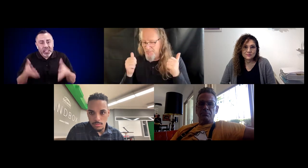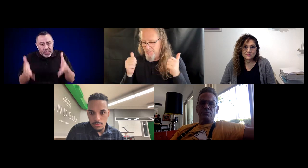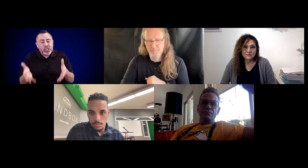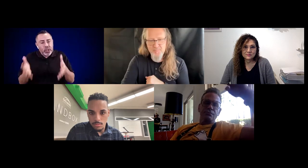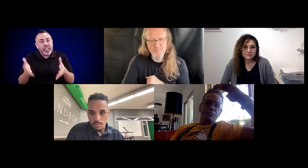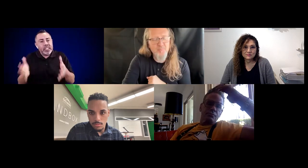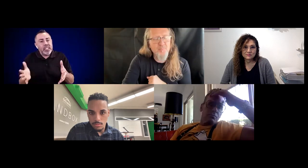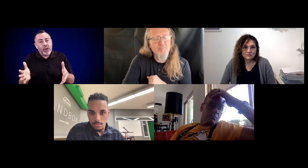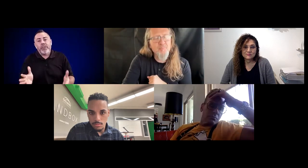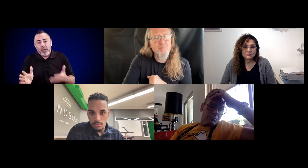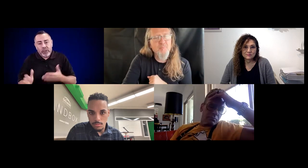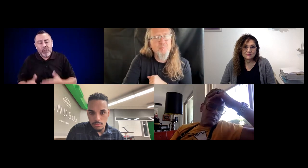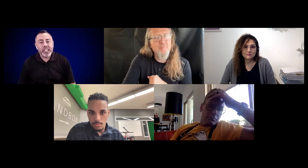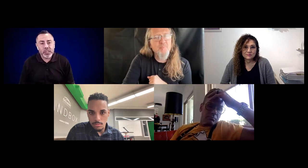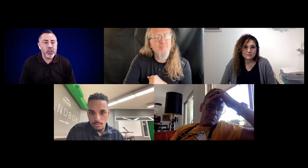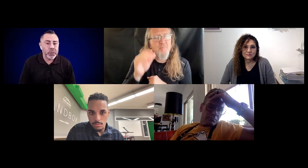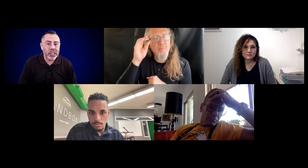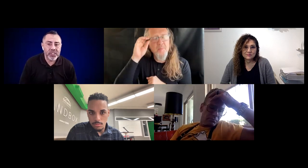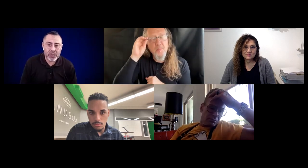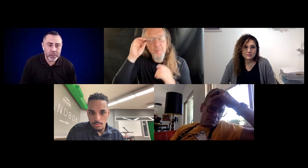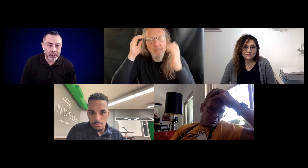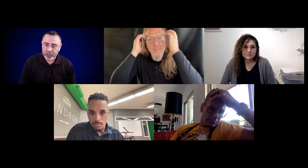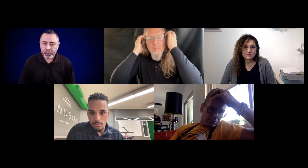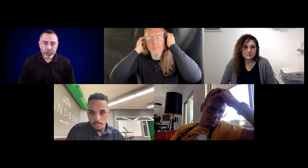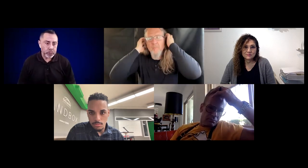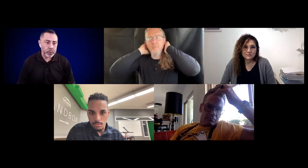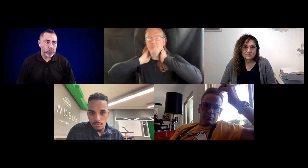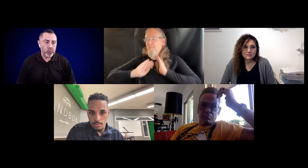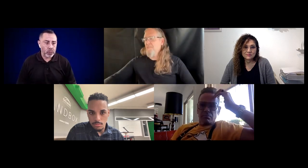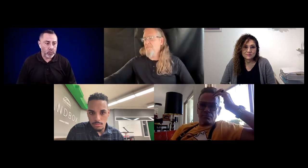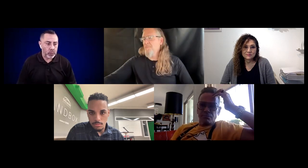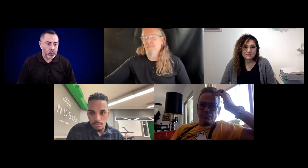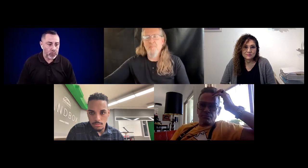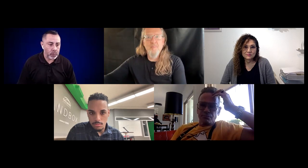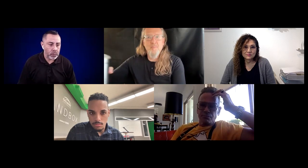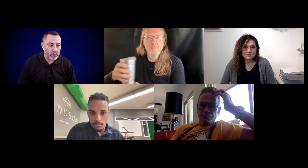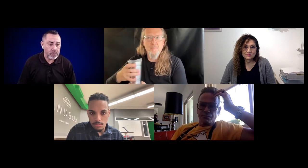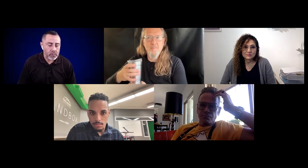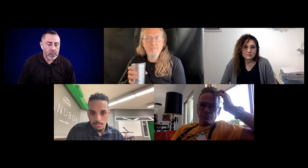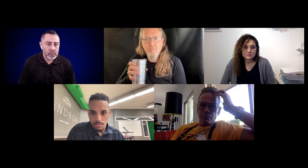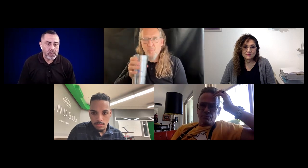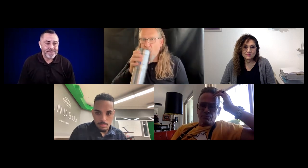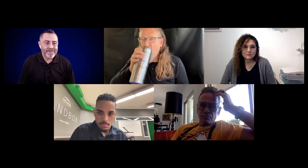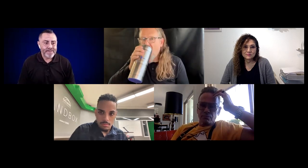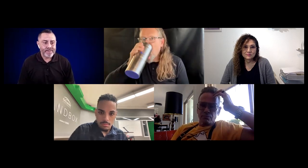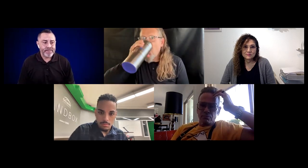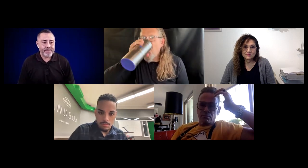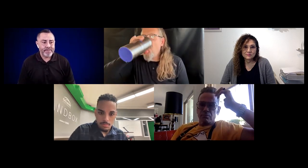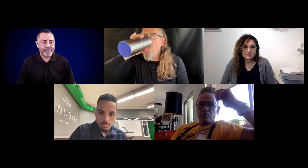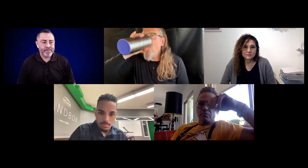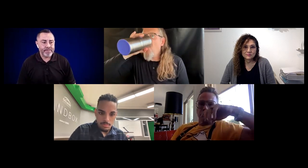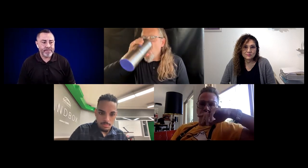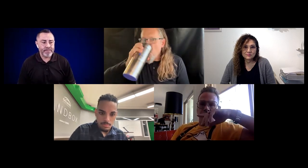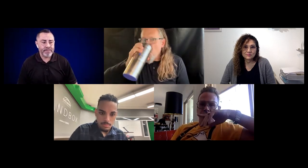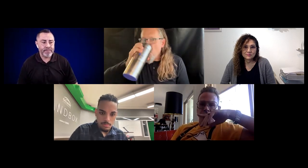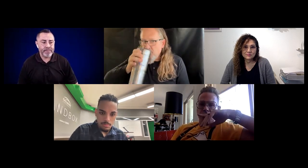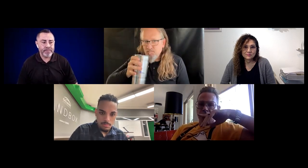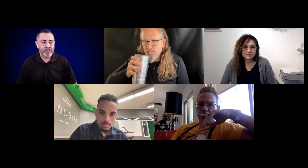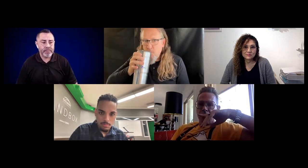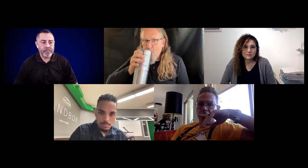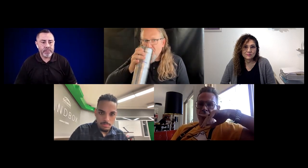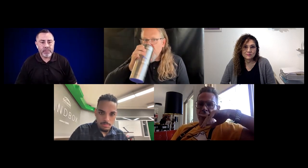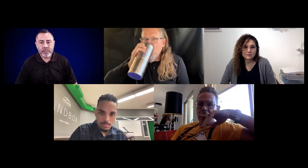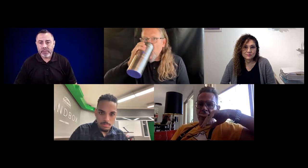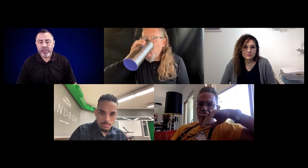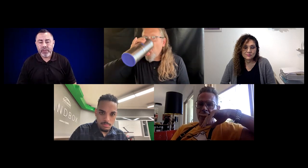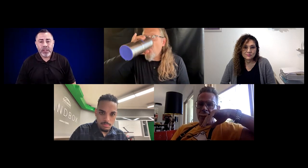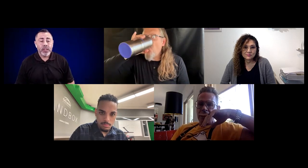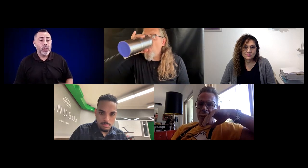This training itself, reflects those beliefs.